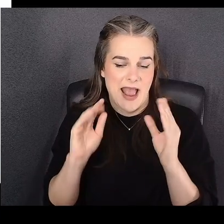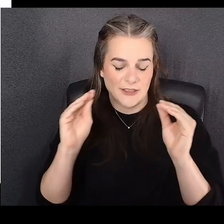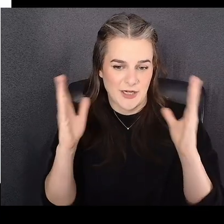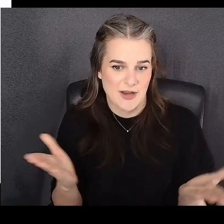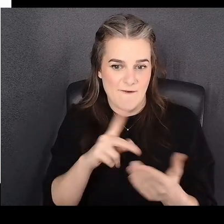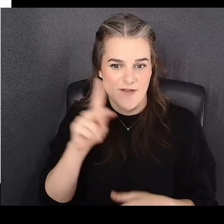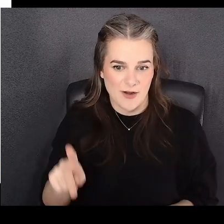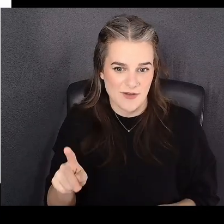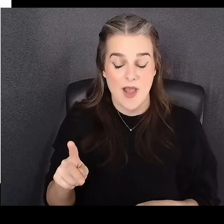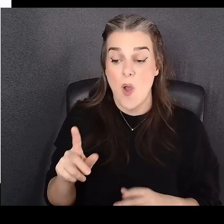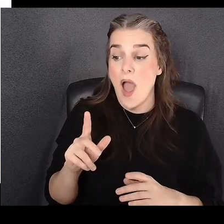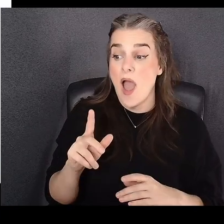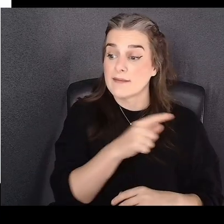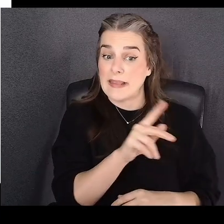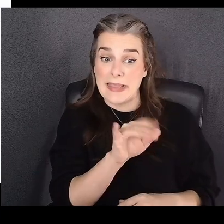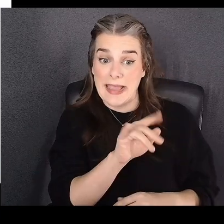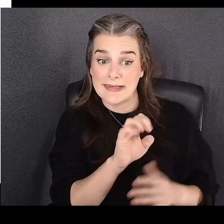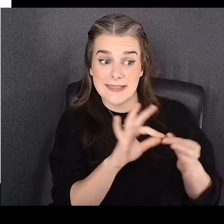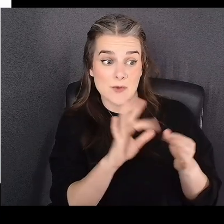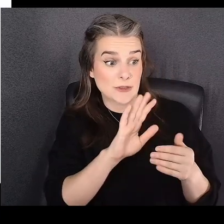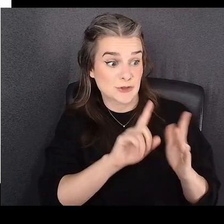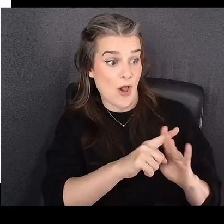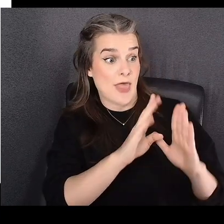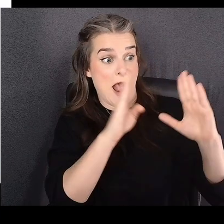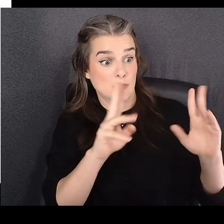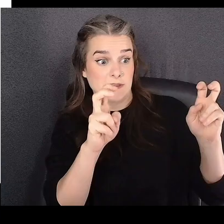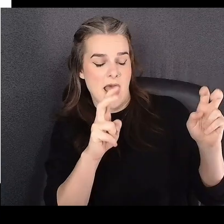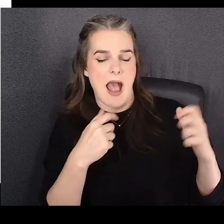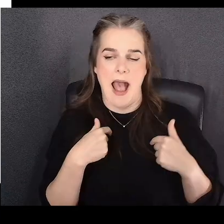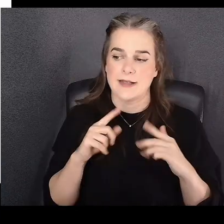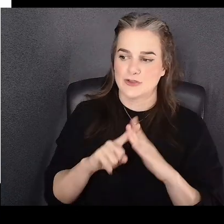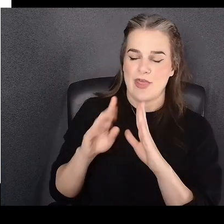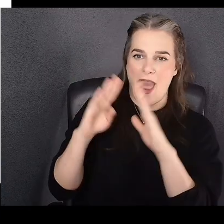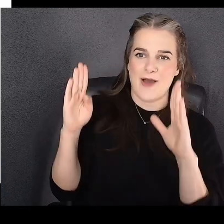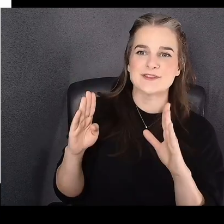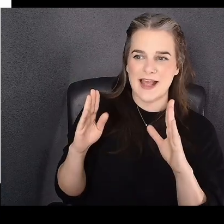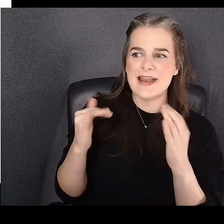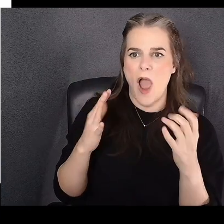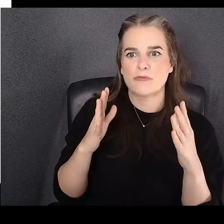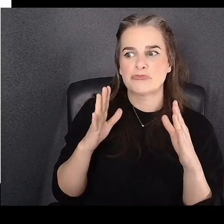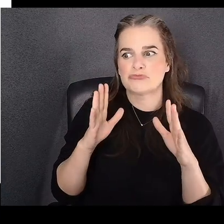Or at least, I've started in the House and then made my way out to the community. And we'll continue to talk about all those services